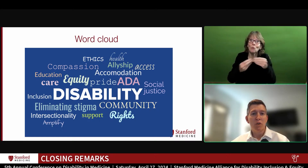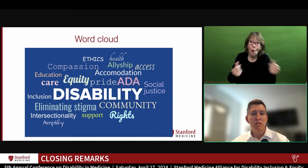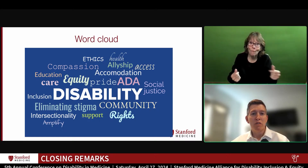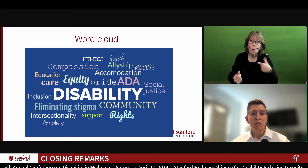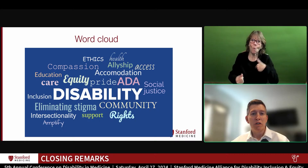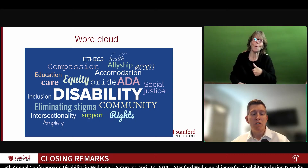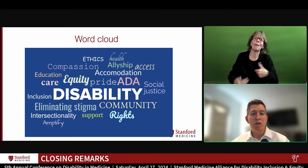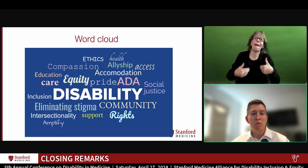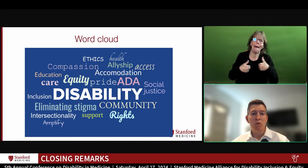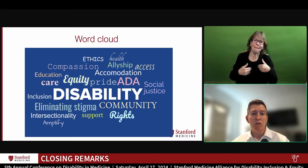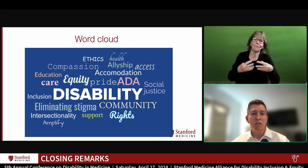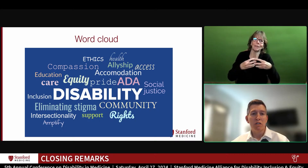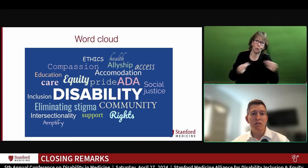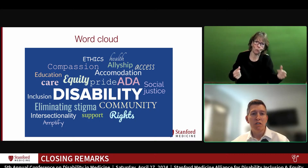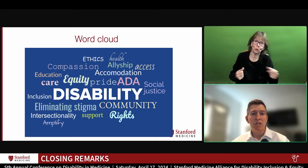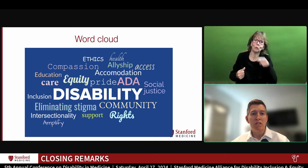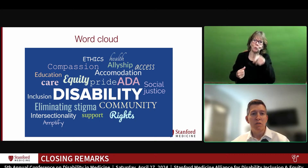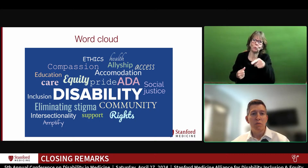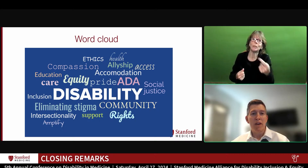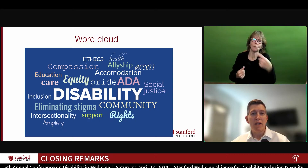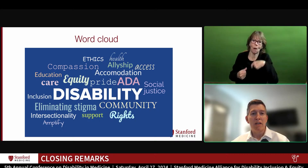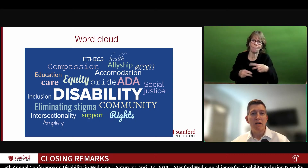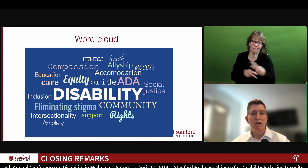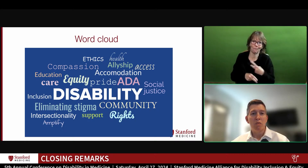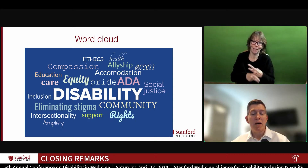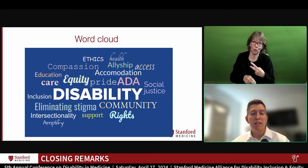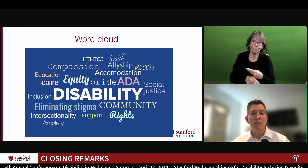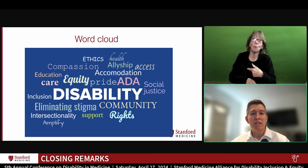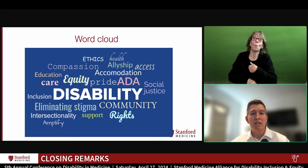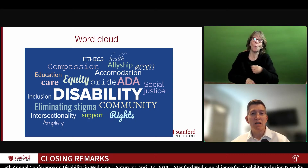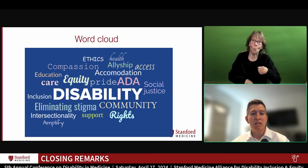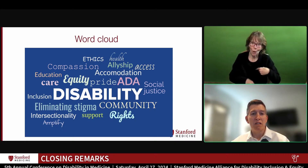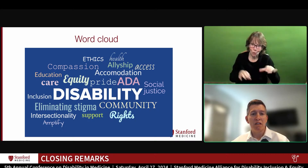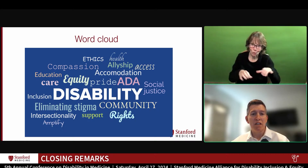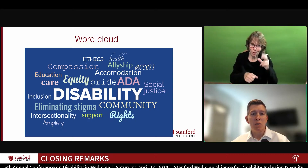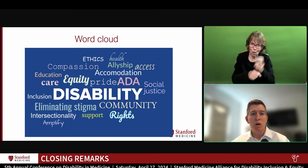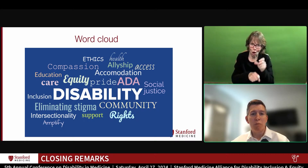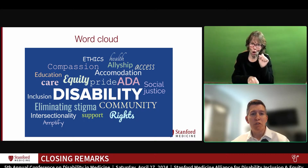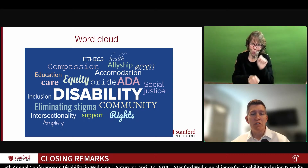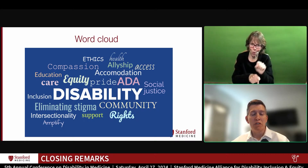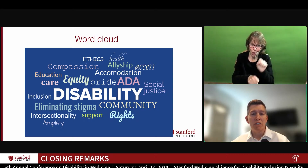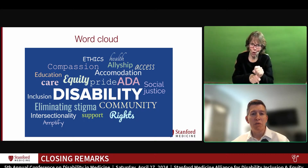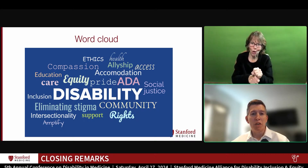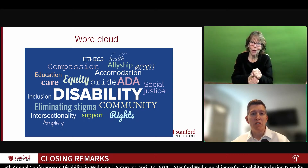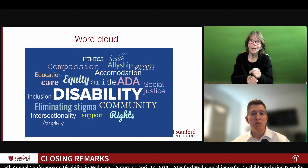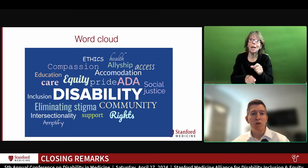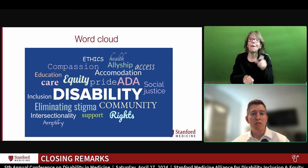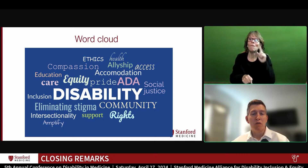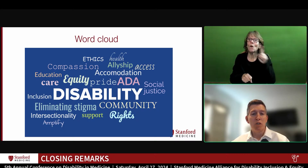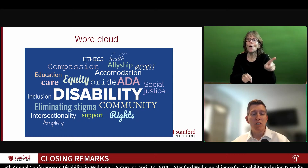are doing the hard work to make medicine an equal opportunity space for everyone,